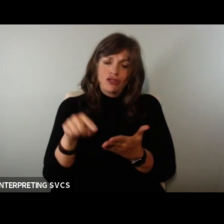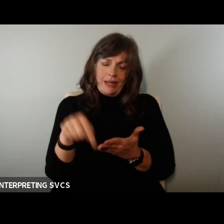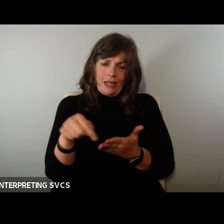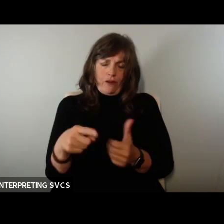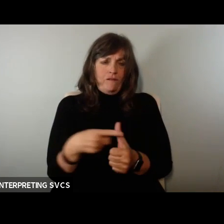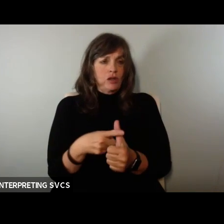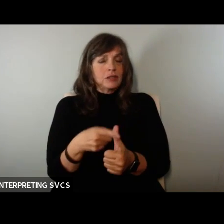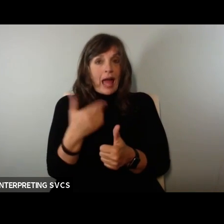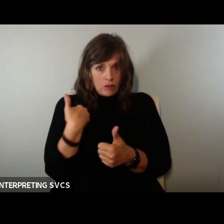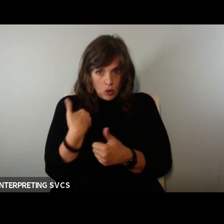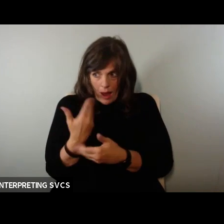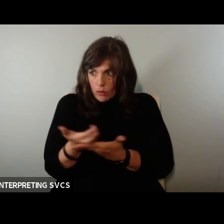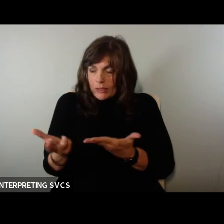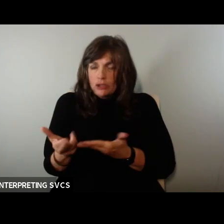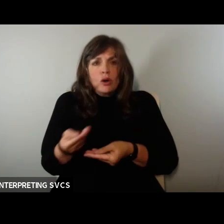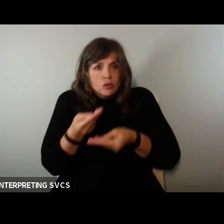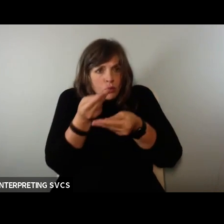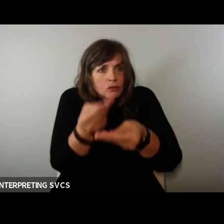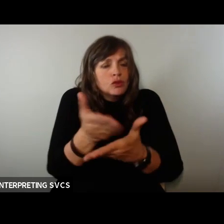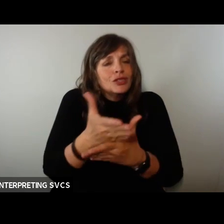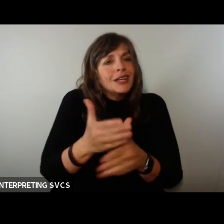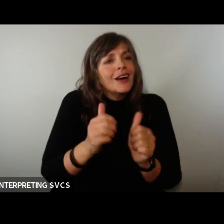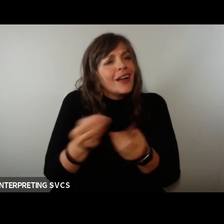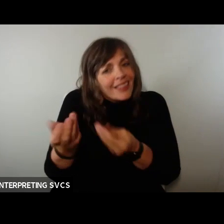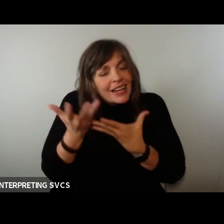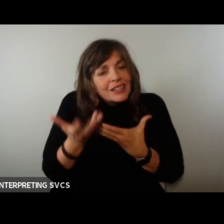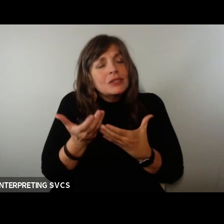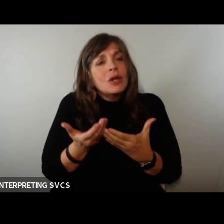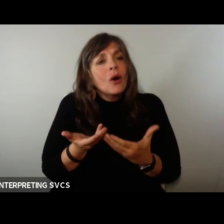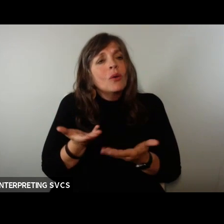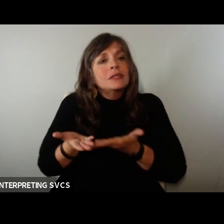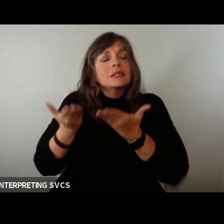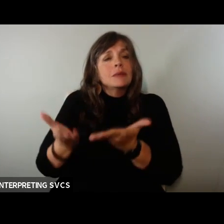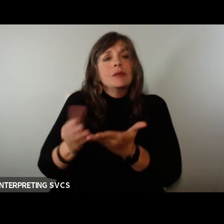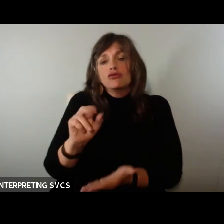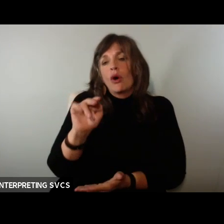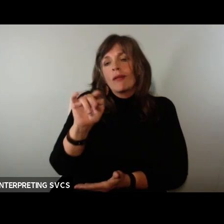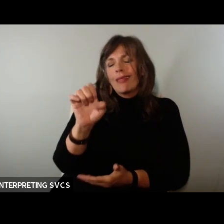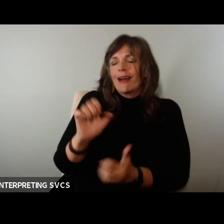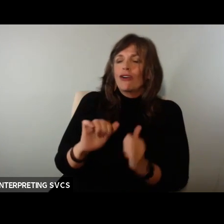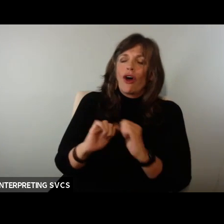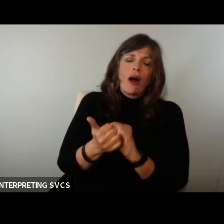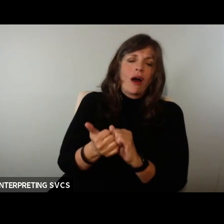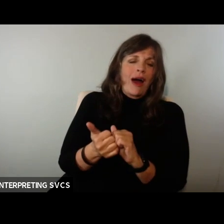please let us know by submitting it online via our very quick Google form online